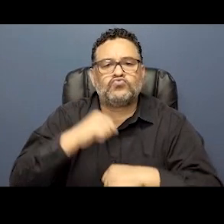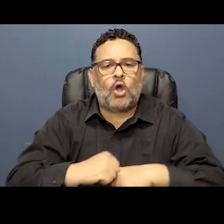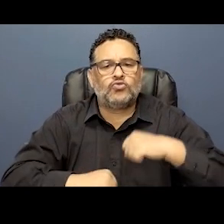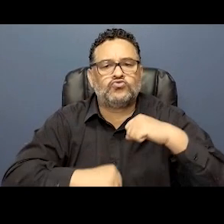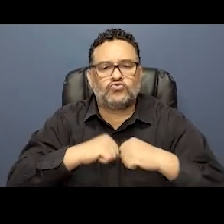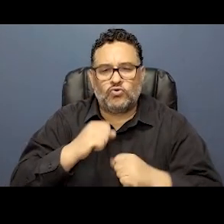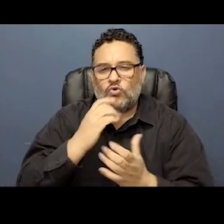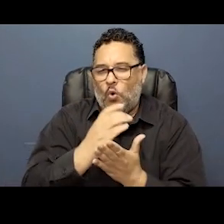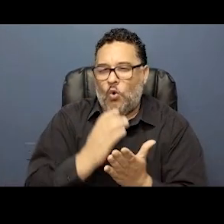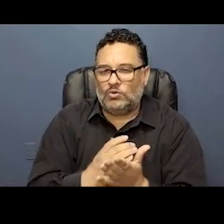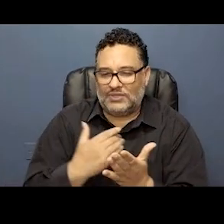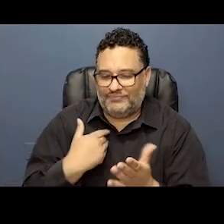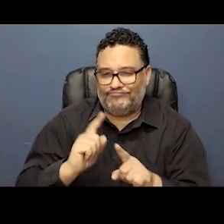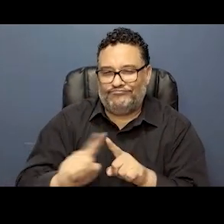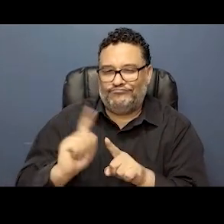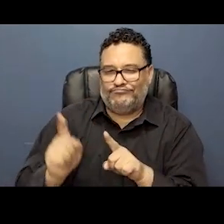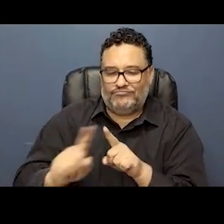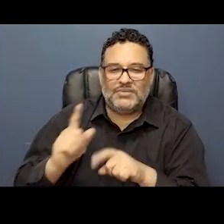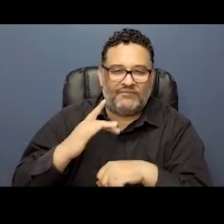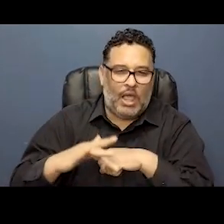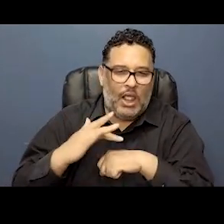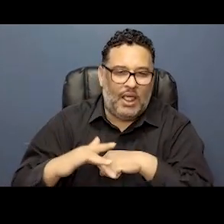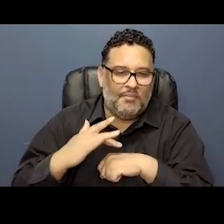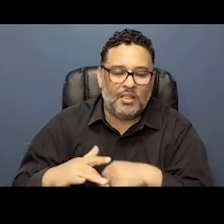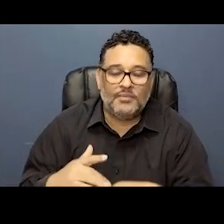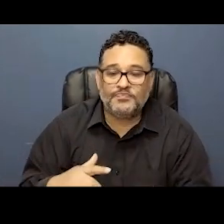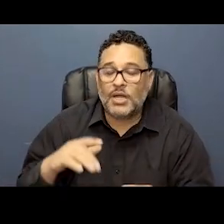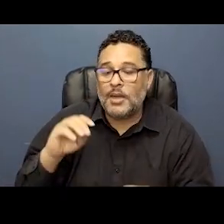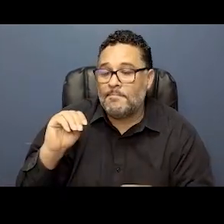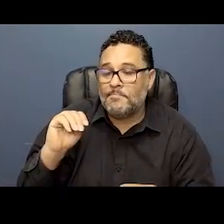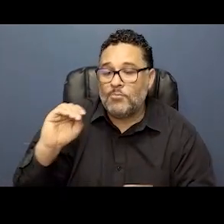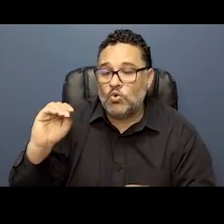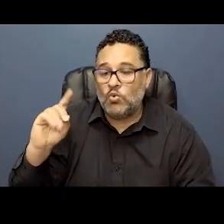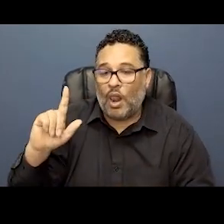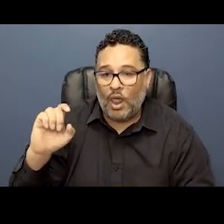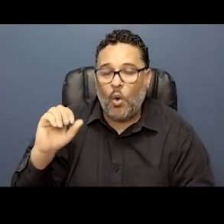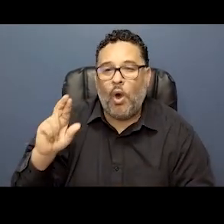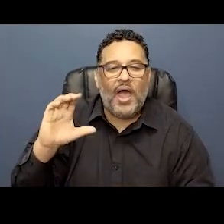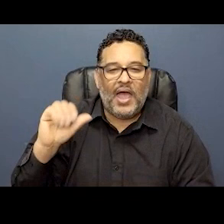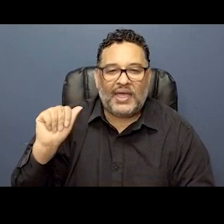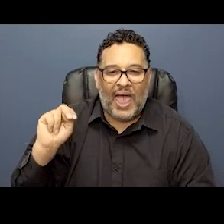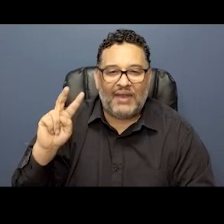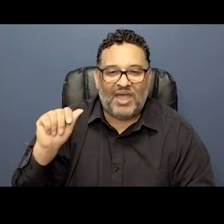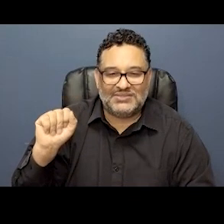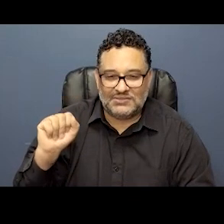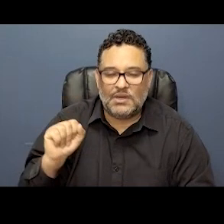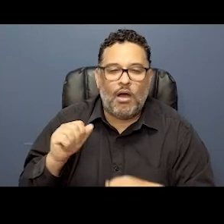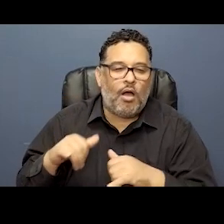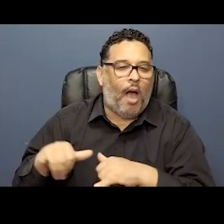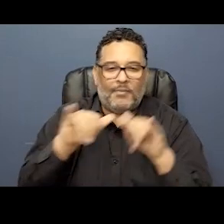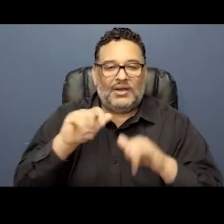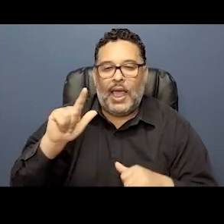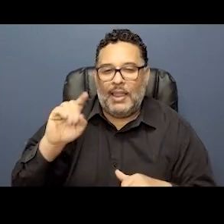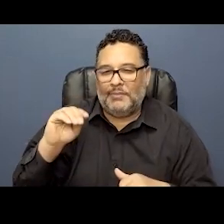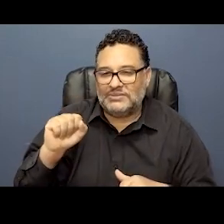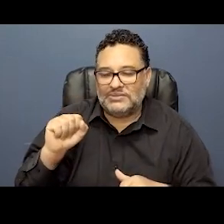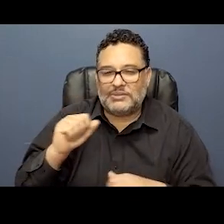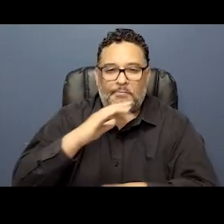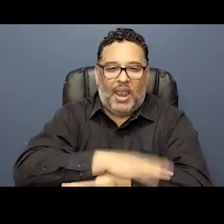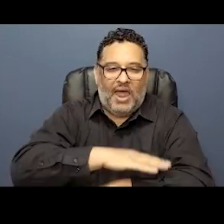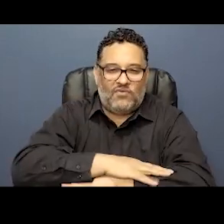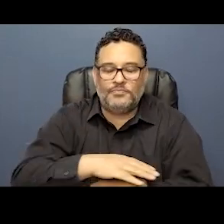courses and there is a variety available. Moodle or Canvas are common LMS platforms.